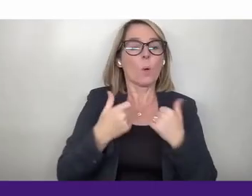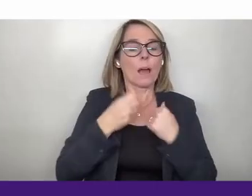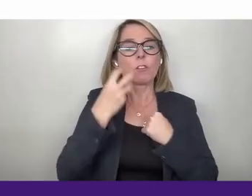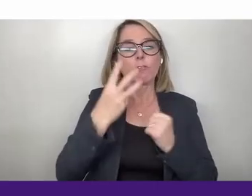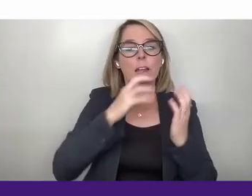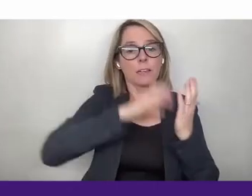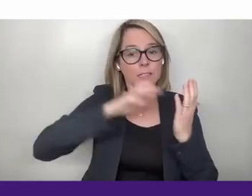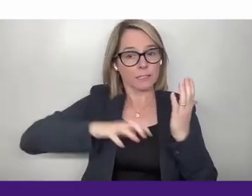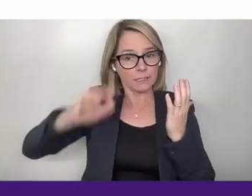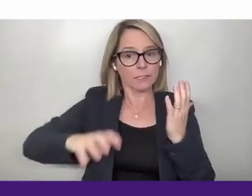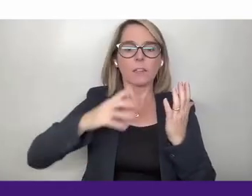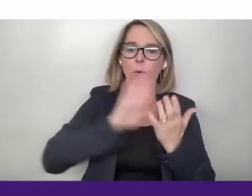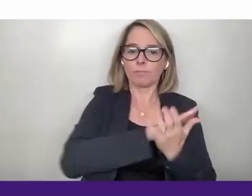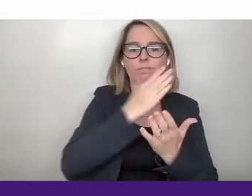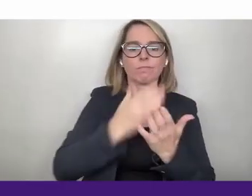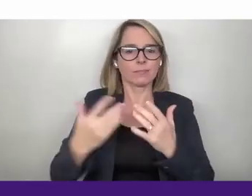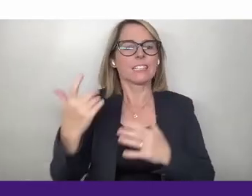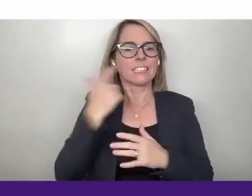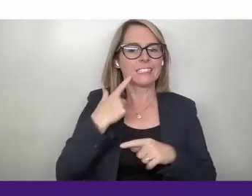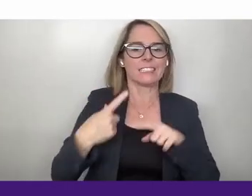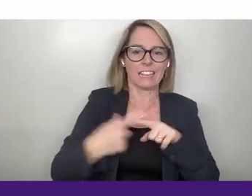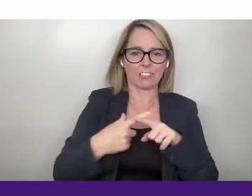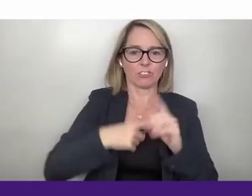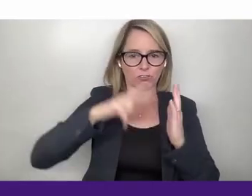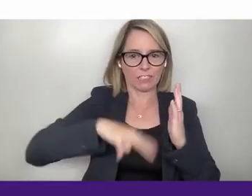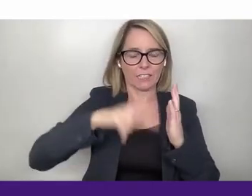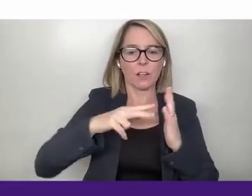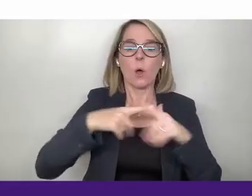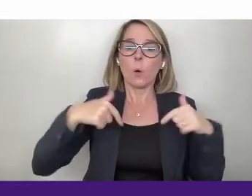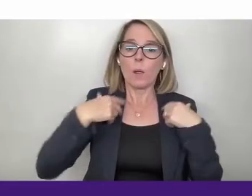Four Steps to Inclusive Healthcare ‘With Me and About Me’, which includes a range of posters and